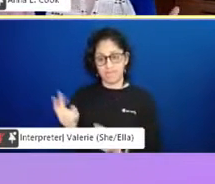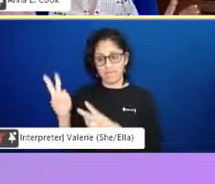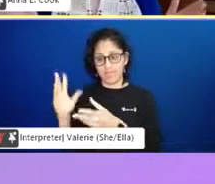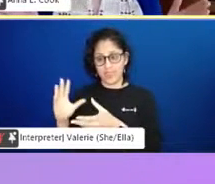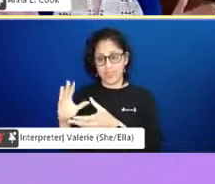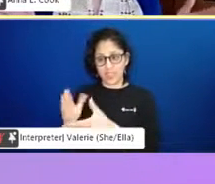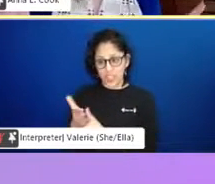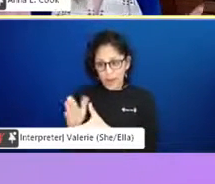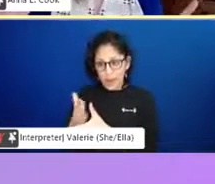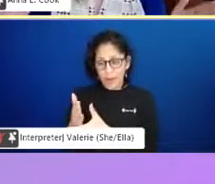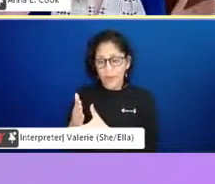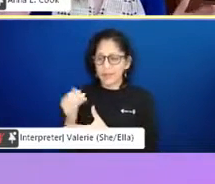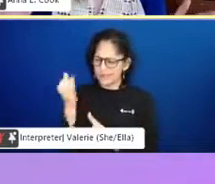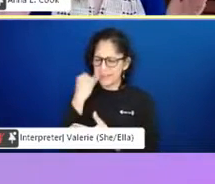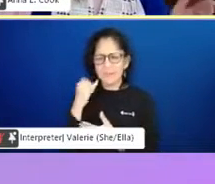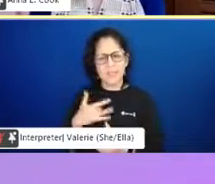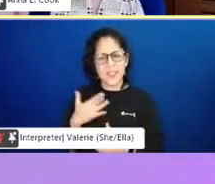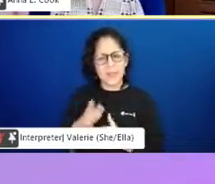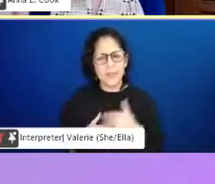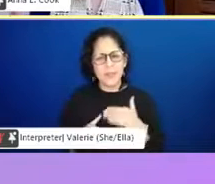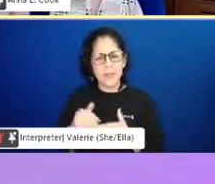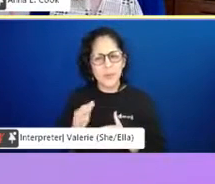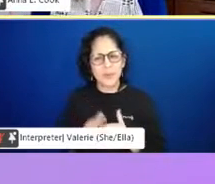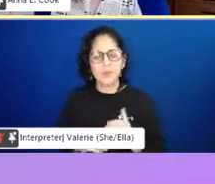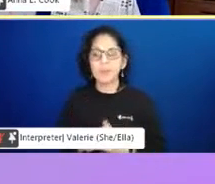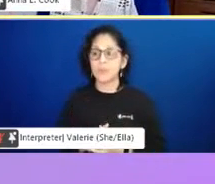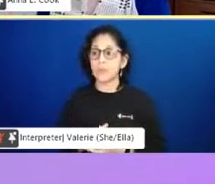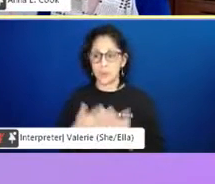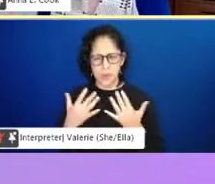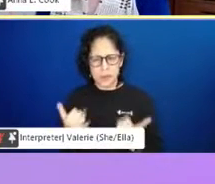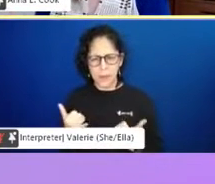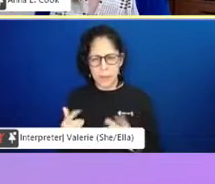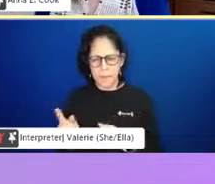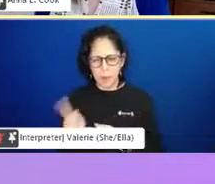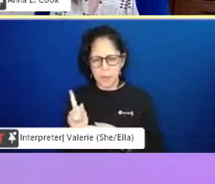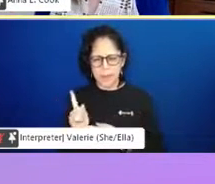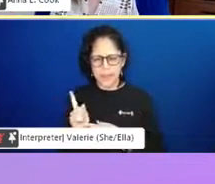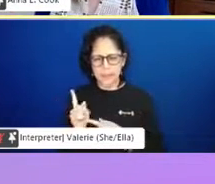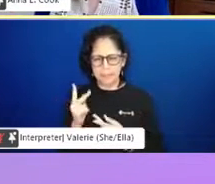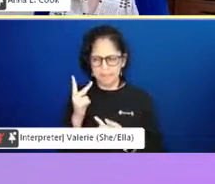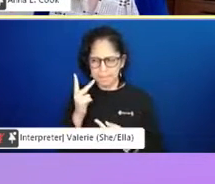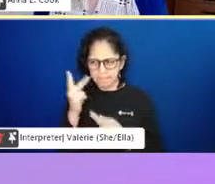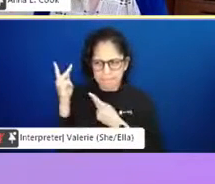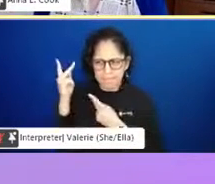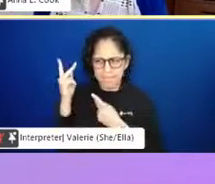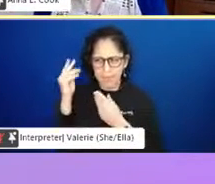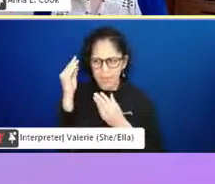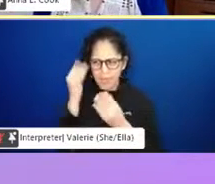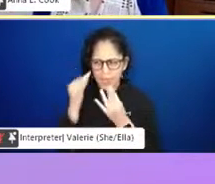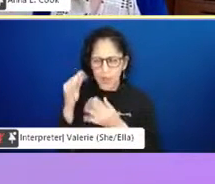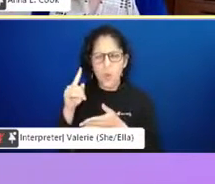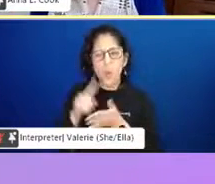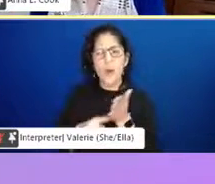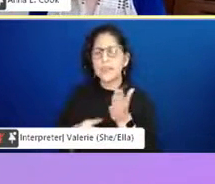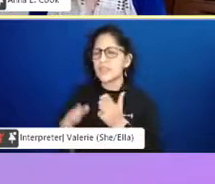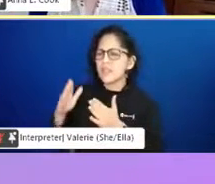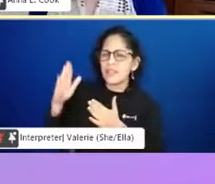excuse me take a moment and think about what your ideal environment for focus is and why